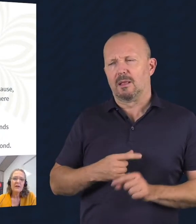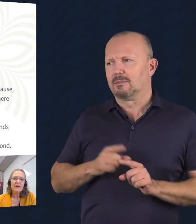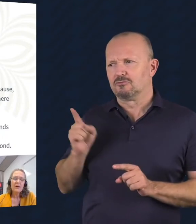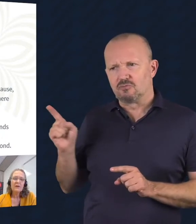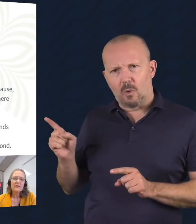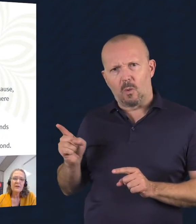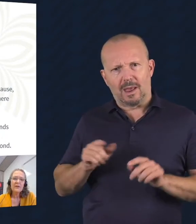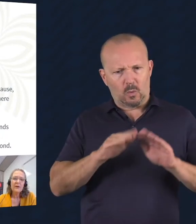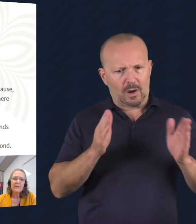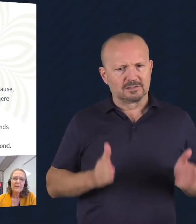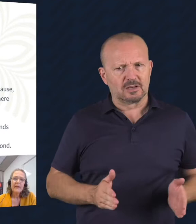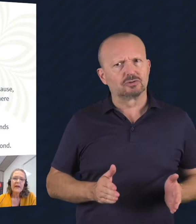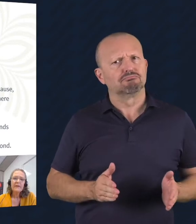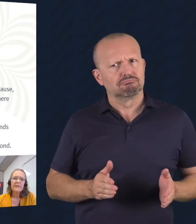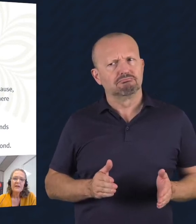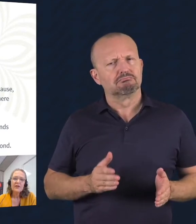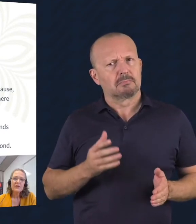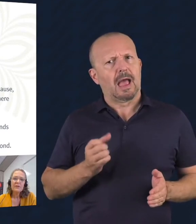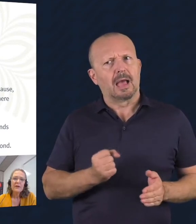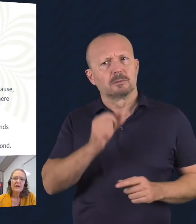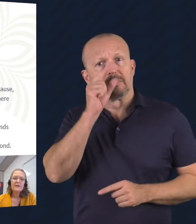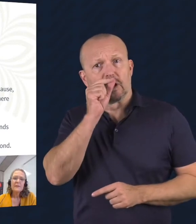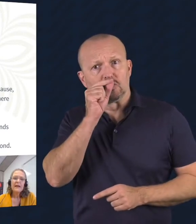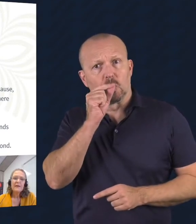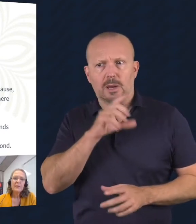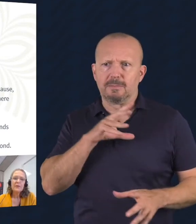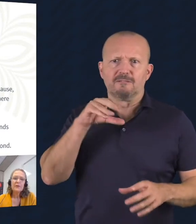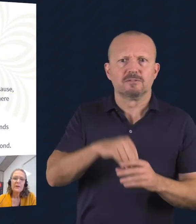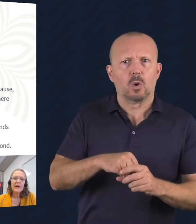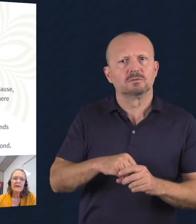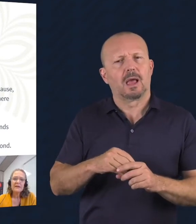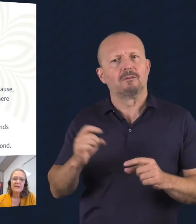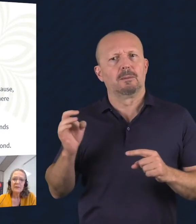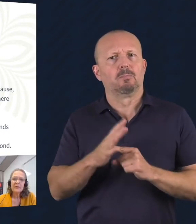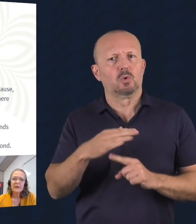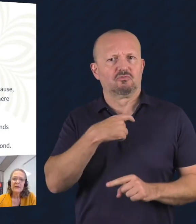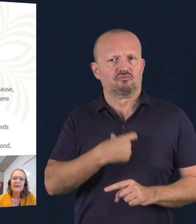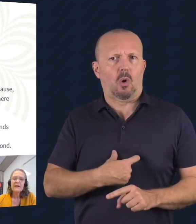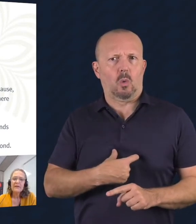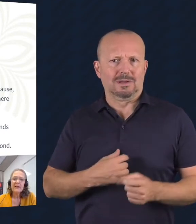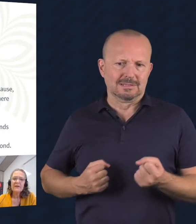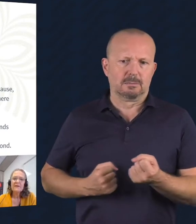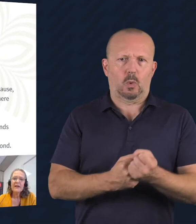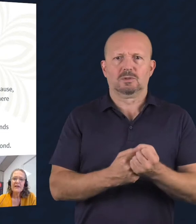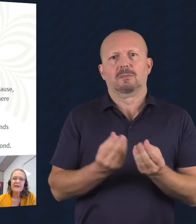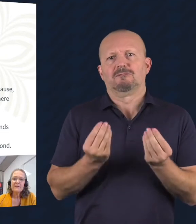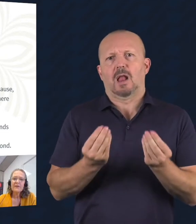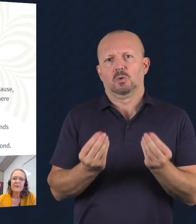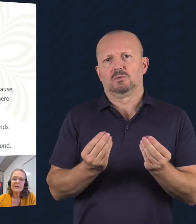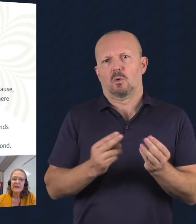Matauranga or Aotearoa have the potential to play an important part in supporting the values of the NDF community.